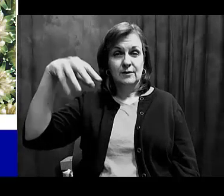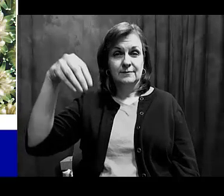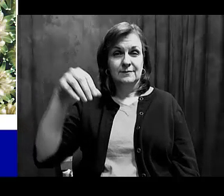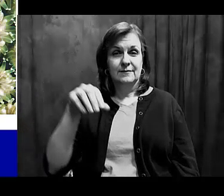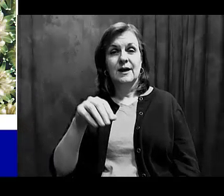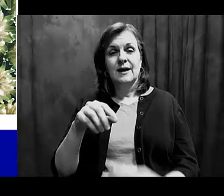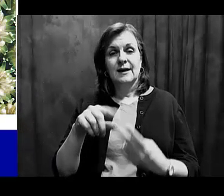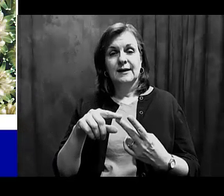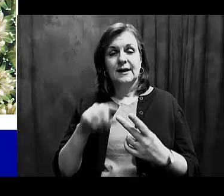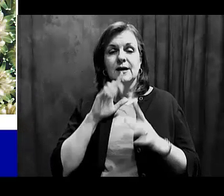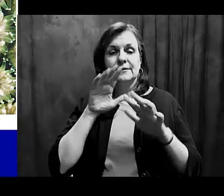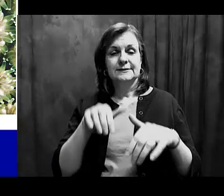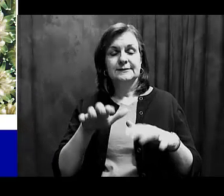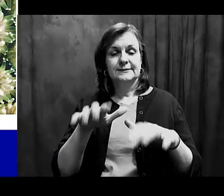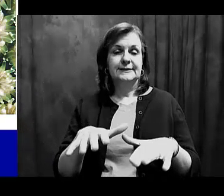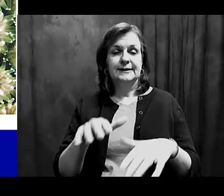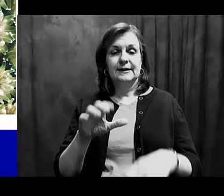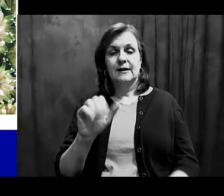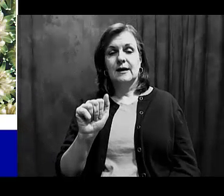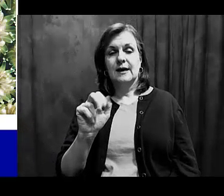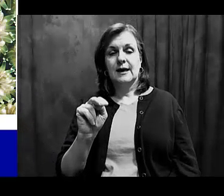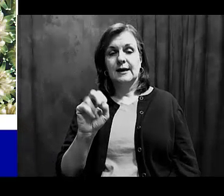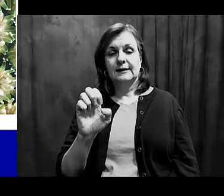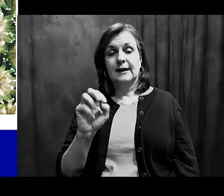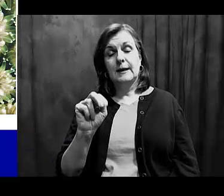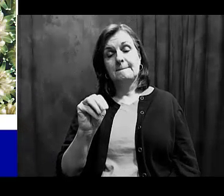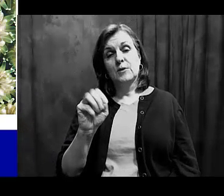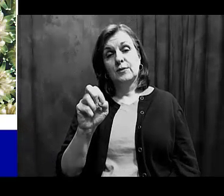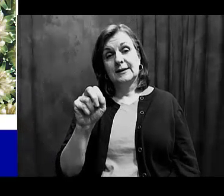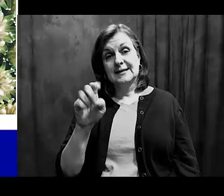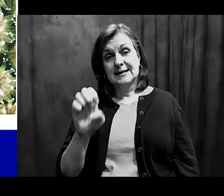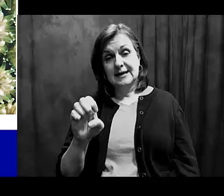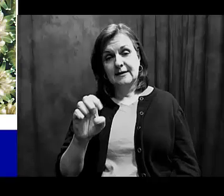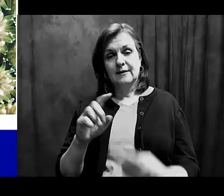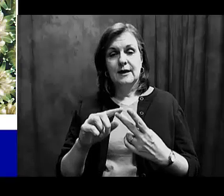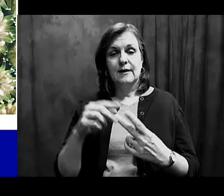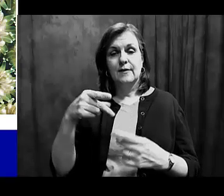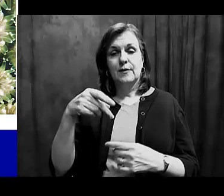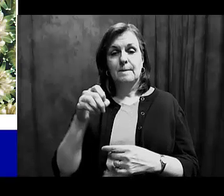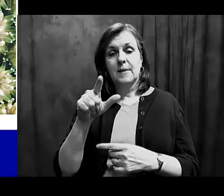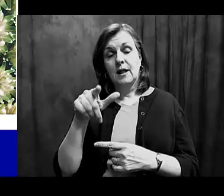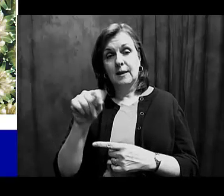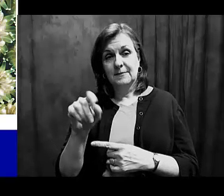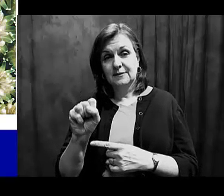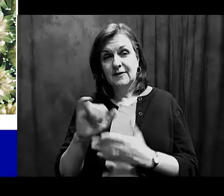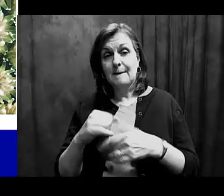so when we look at jellyfish and sea anemones and the polyps that make the